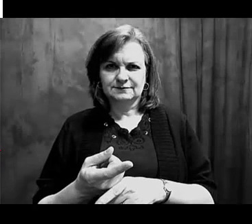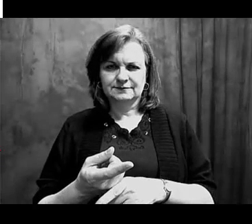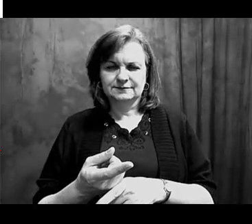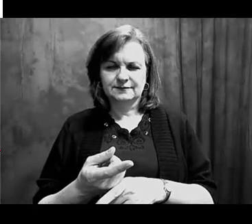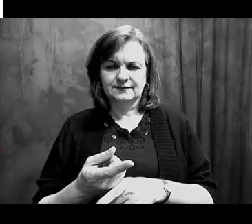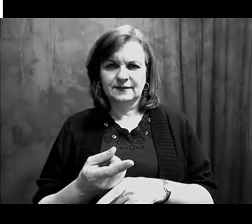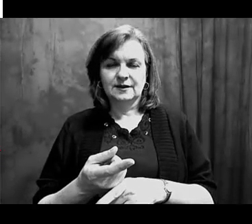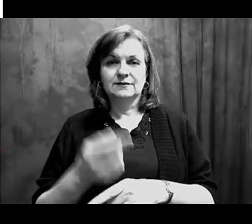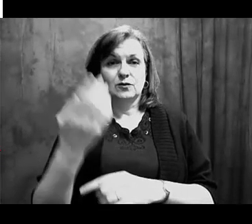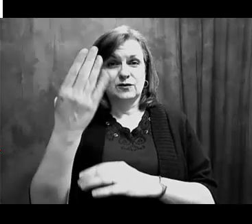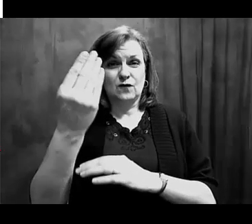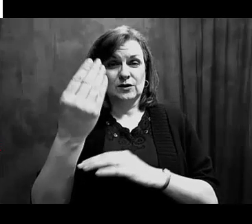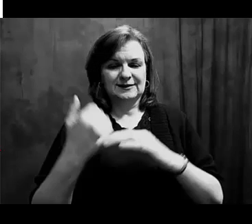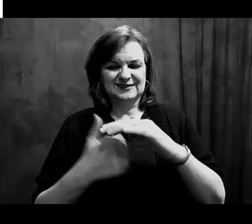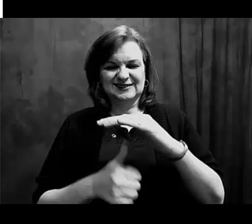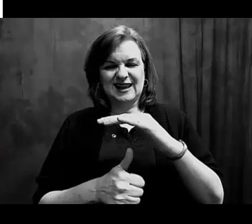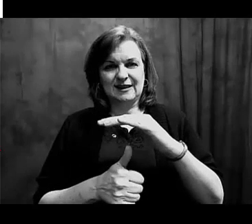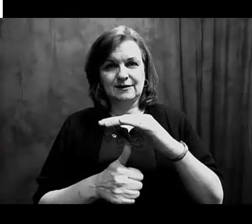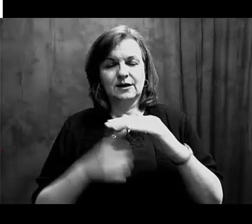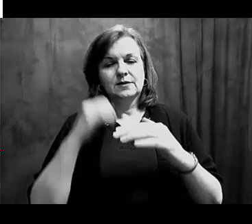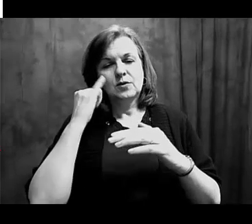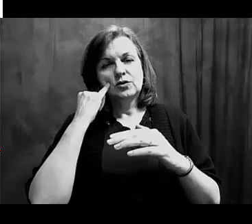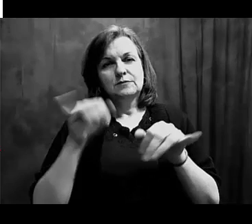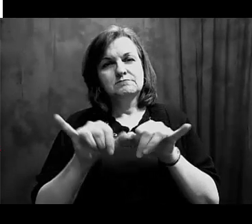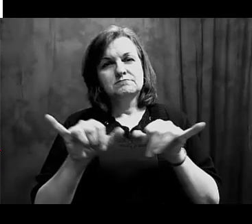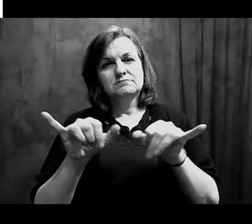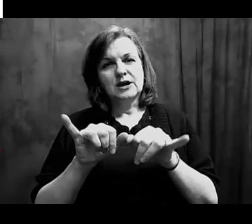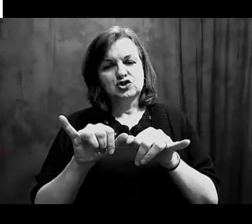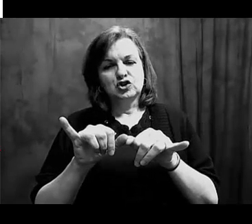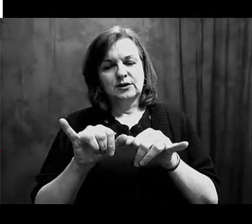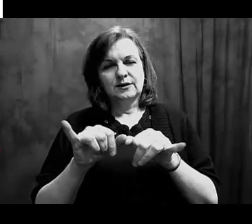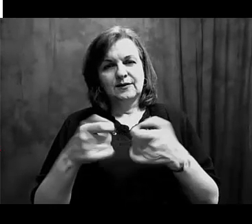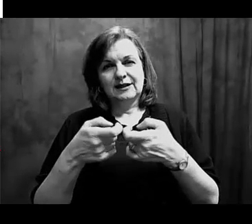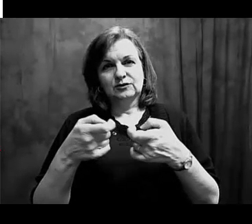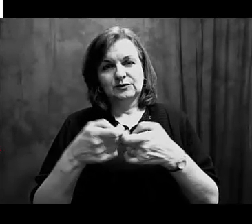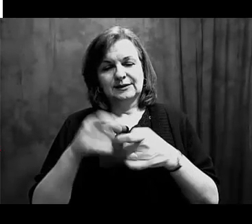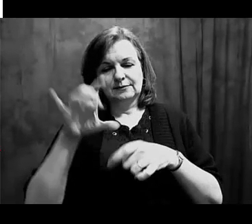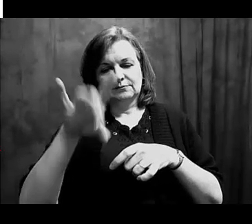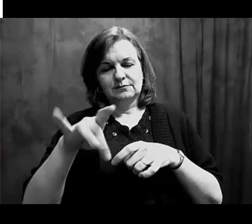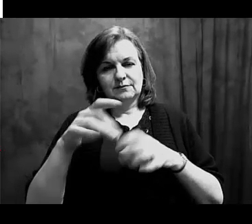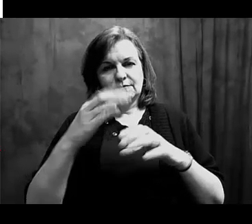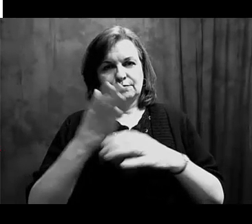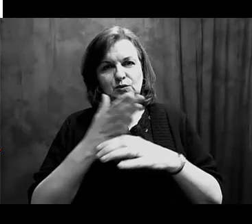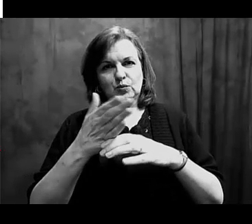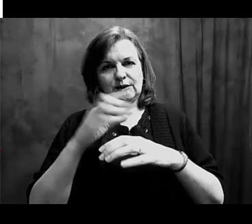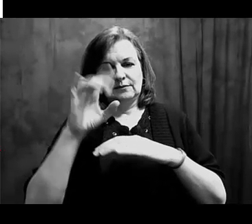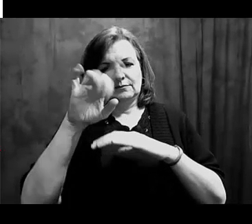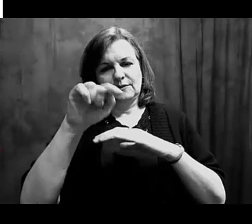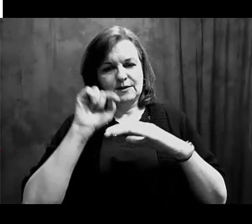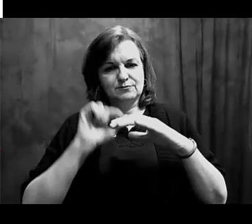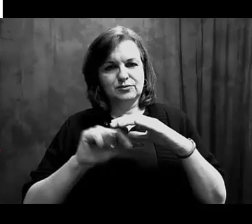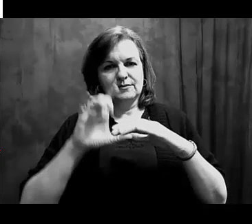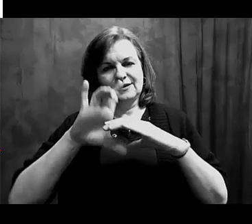you would put a microelectrode on one side and one on the other side